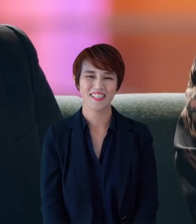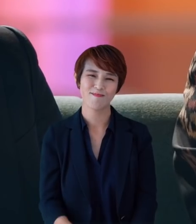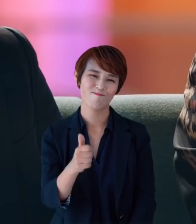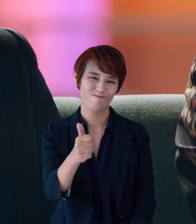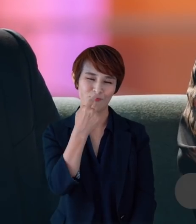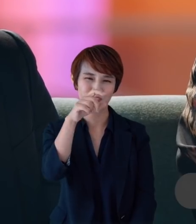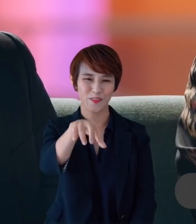Jung Kook: Yeah true.